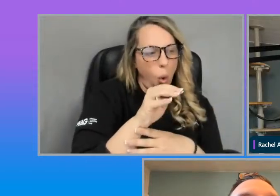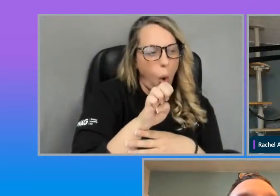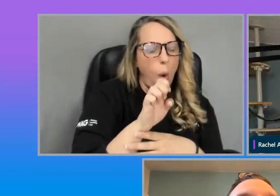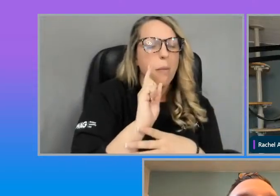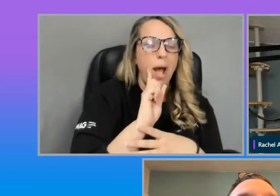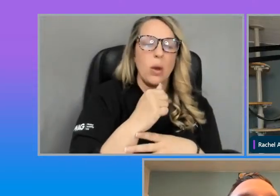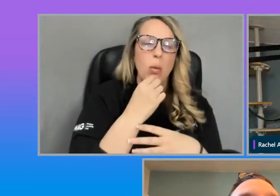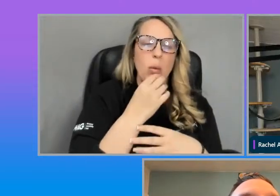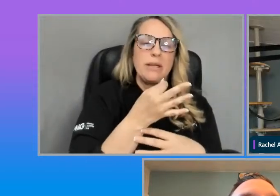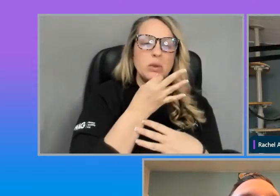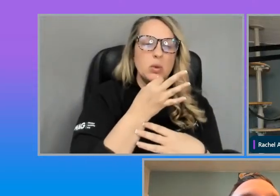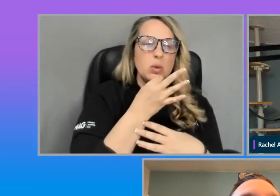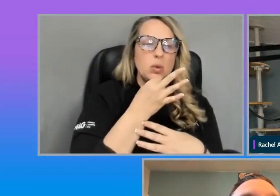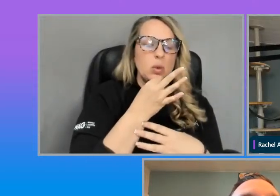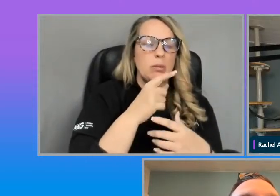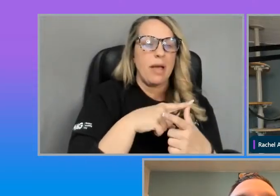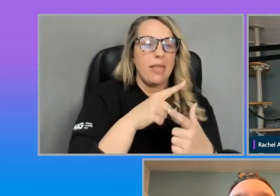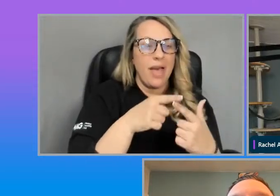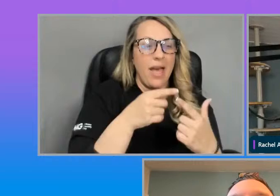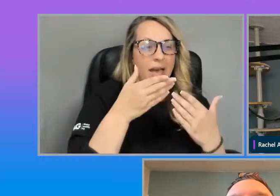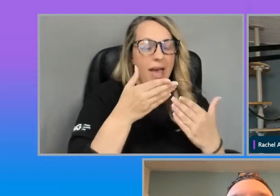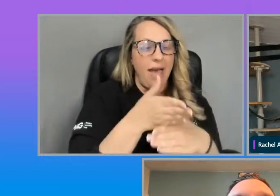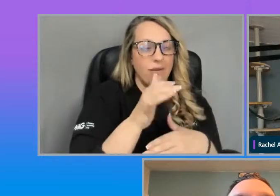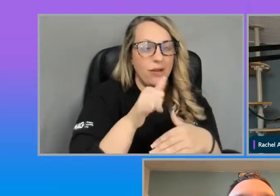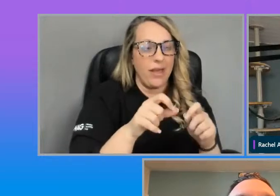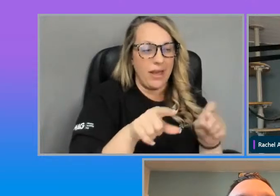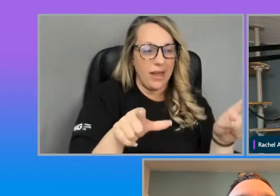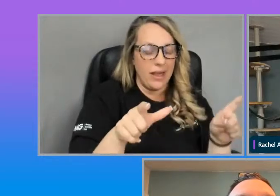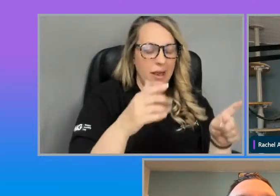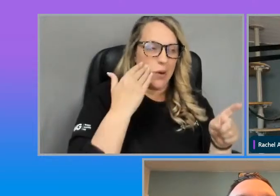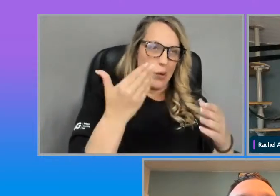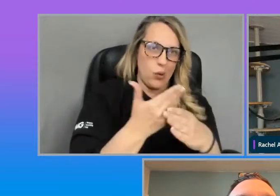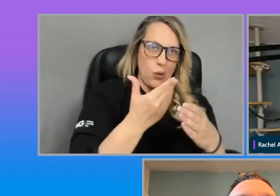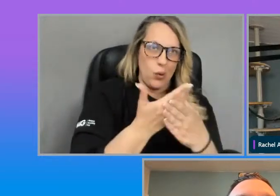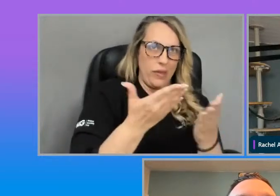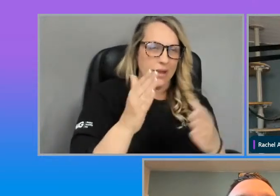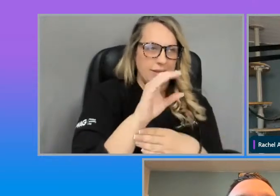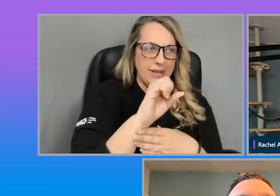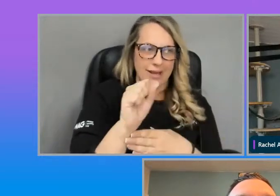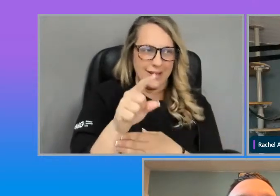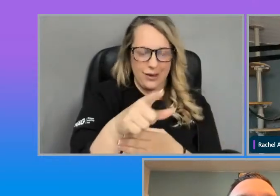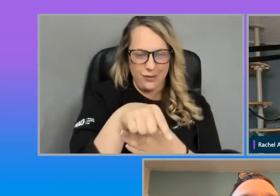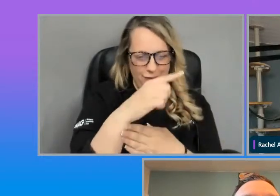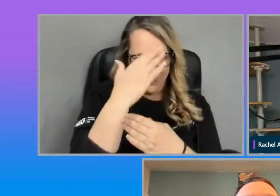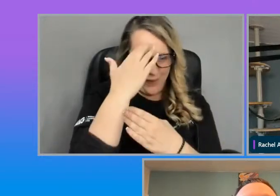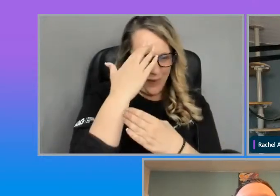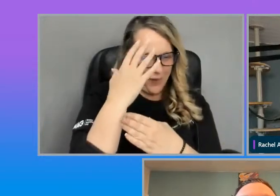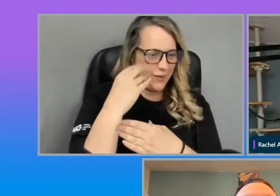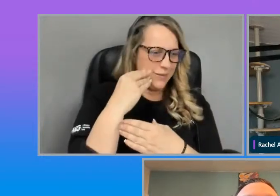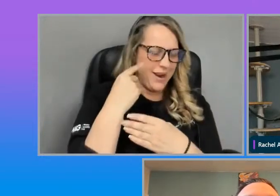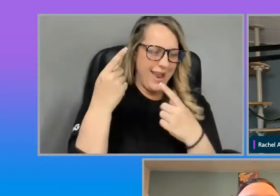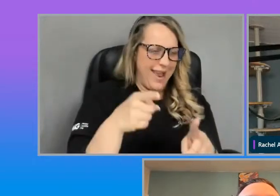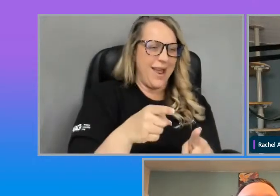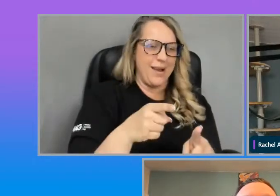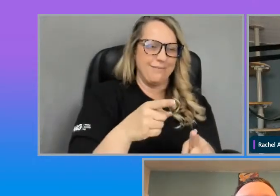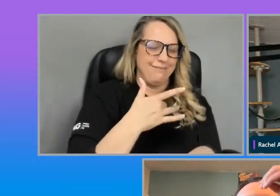And then it's the case of with as with any new thing in CSS or